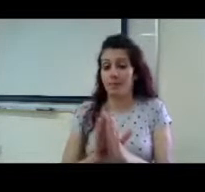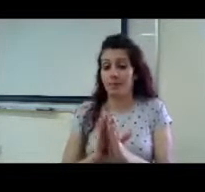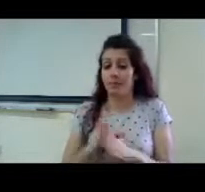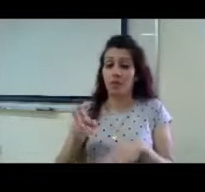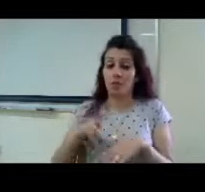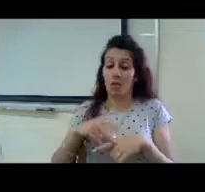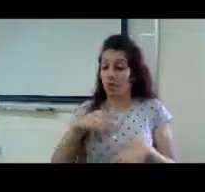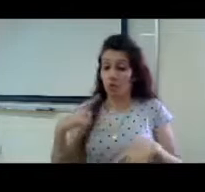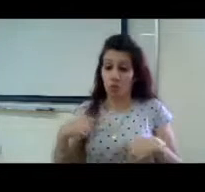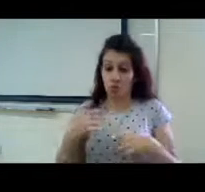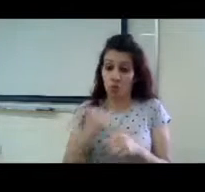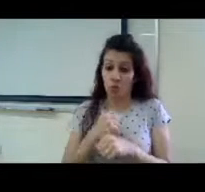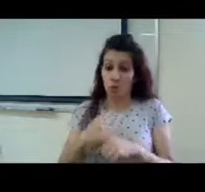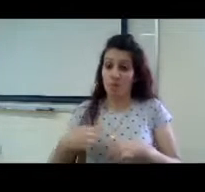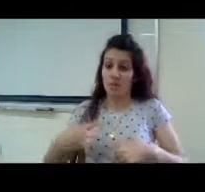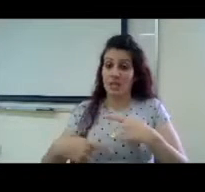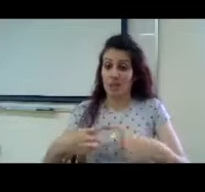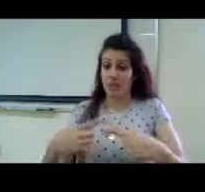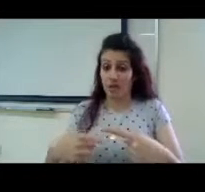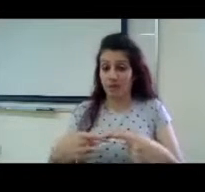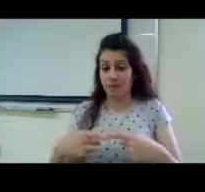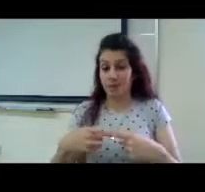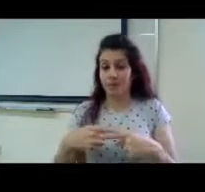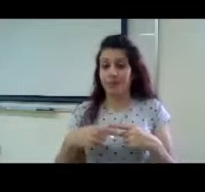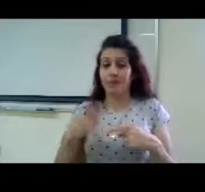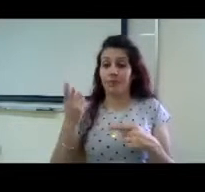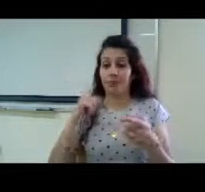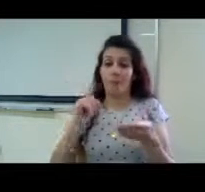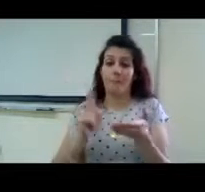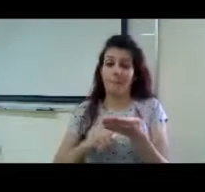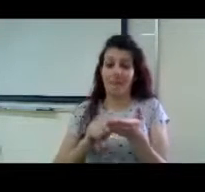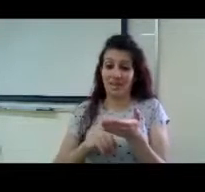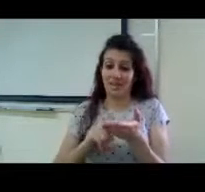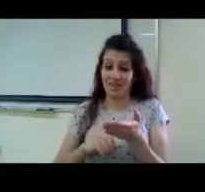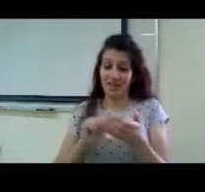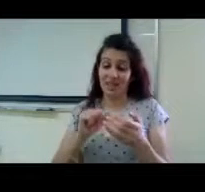the continent was aligned about the fact that the content is in Arabic about the